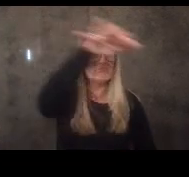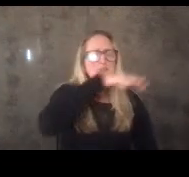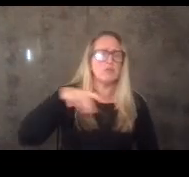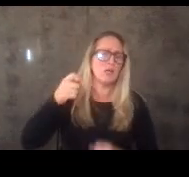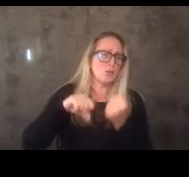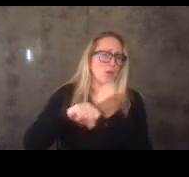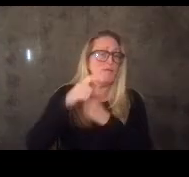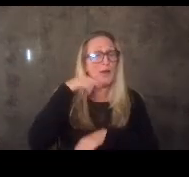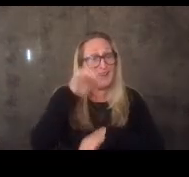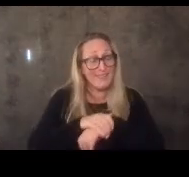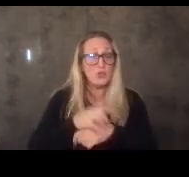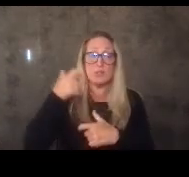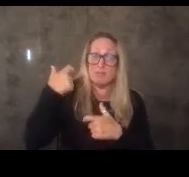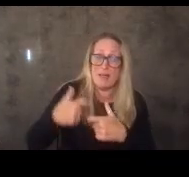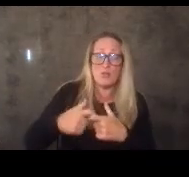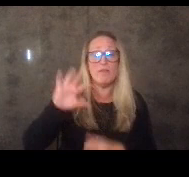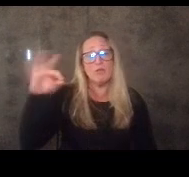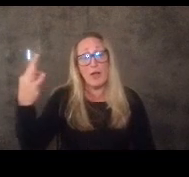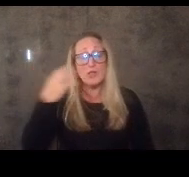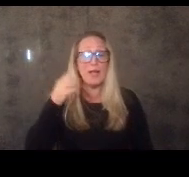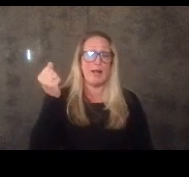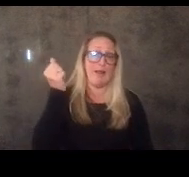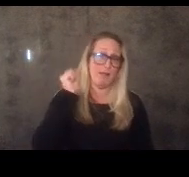for English, Spanish, French and American Sign Language or ASL.